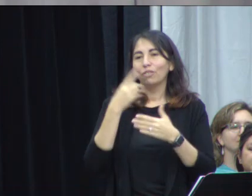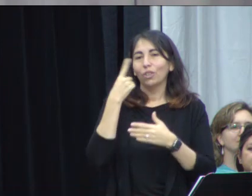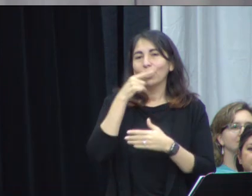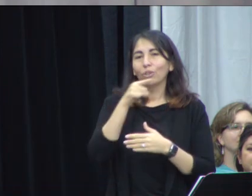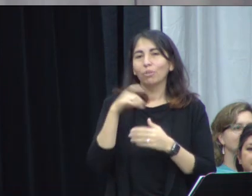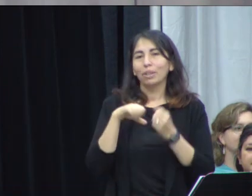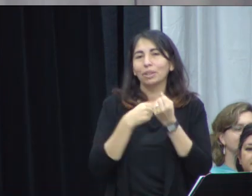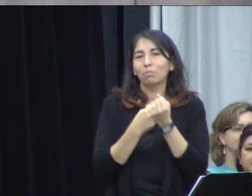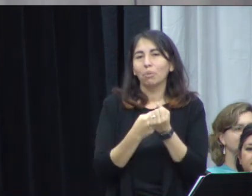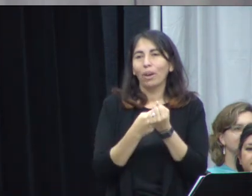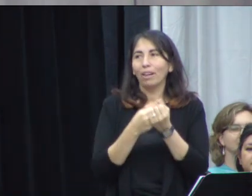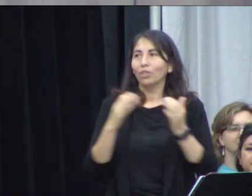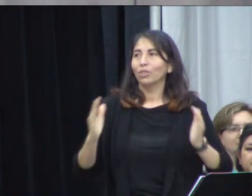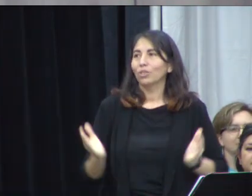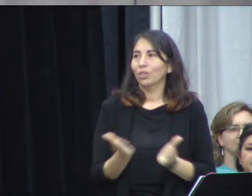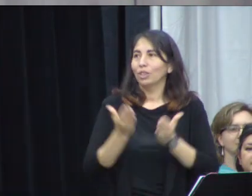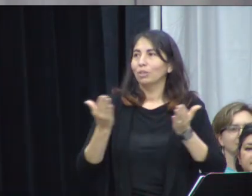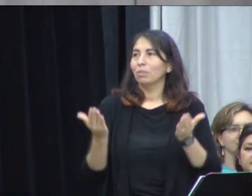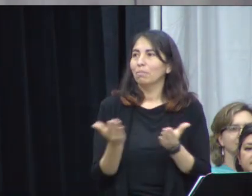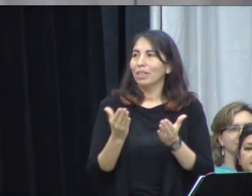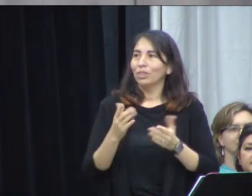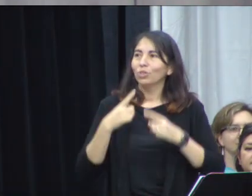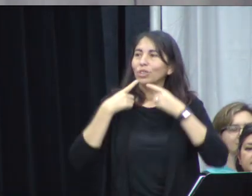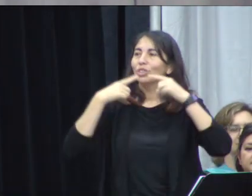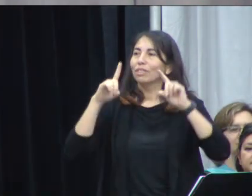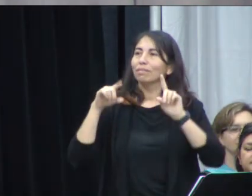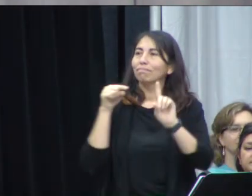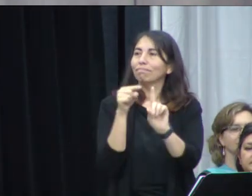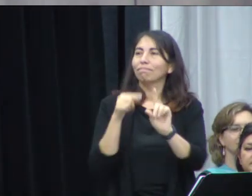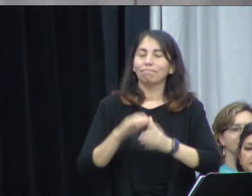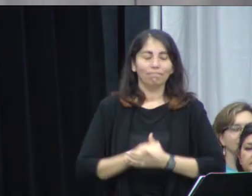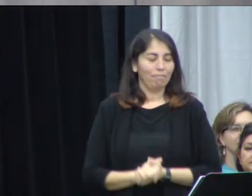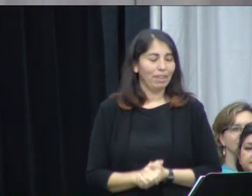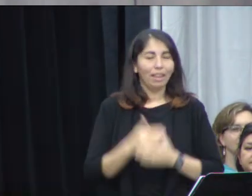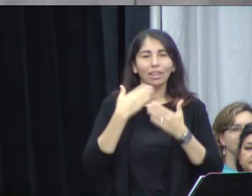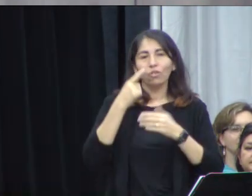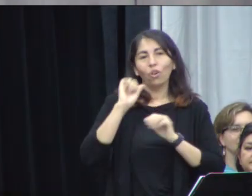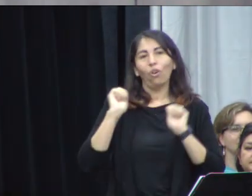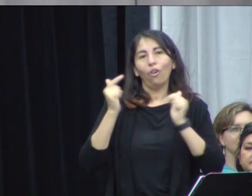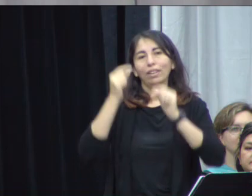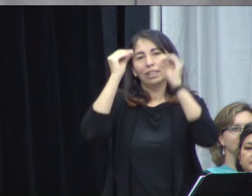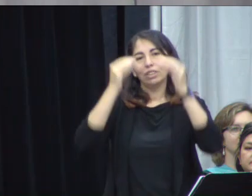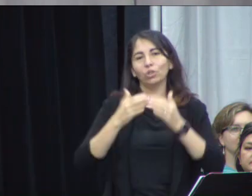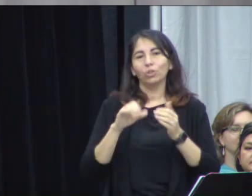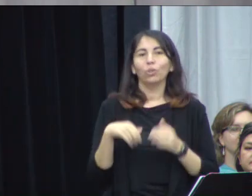and for pushing me to my fullest potential. Thank you to all my teachers who helped me get here today.